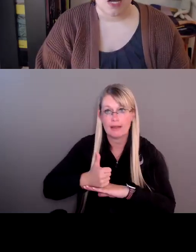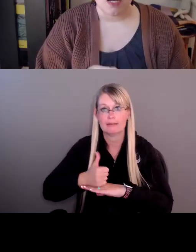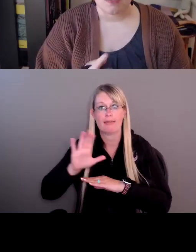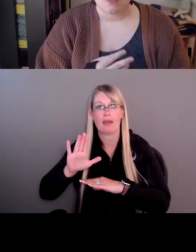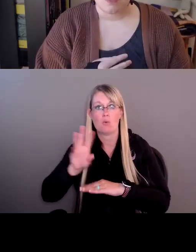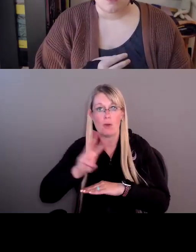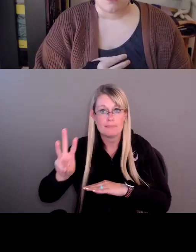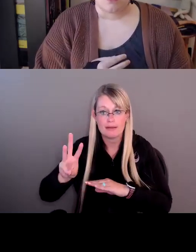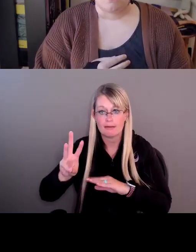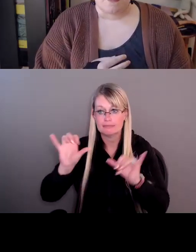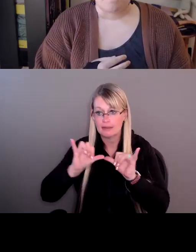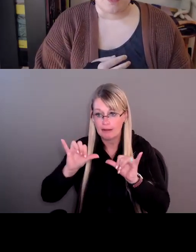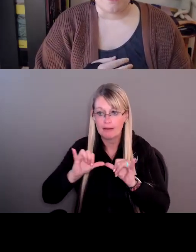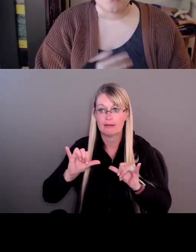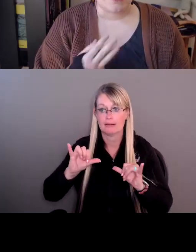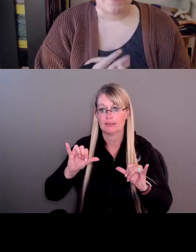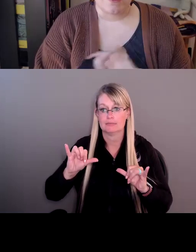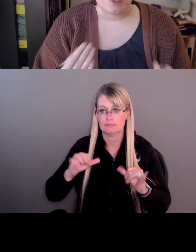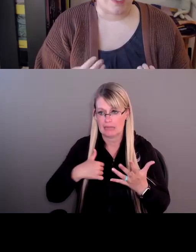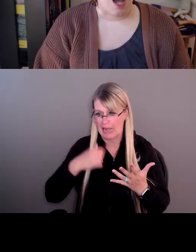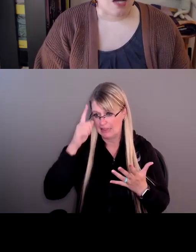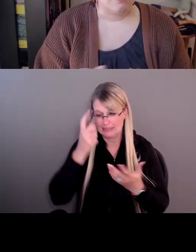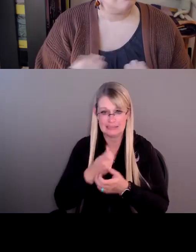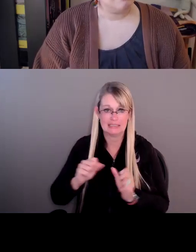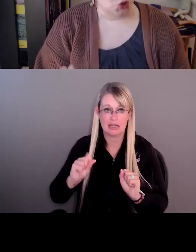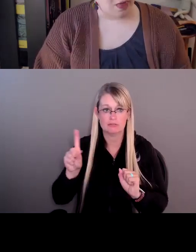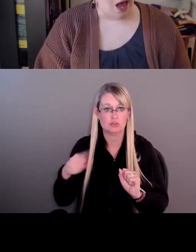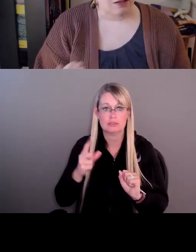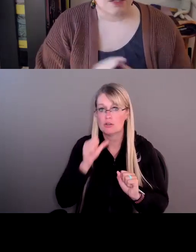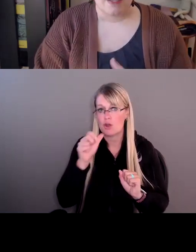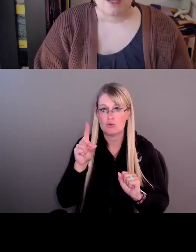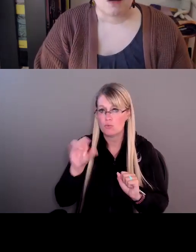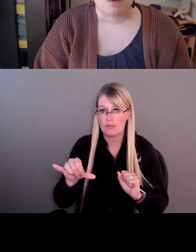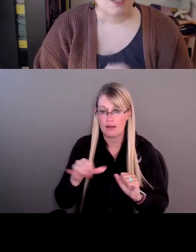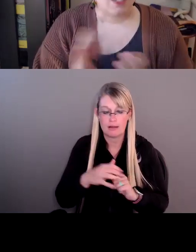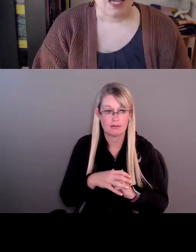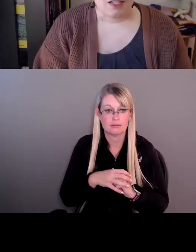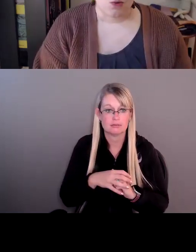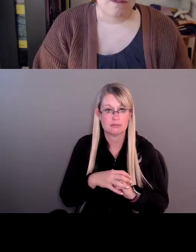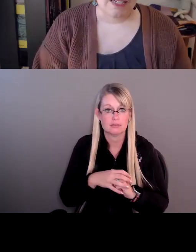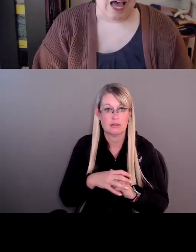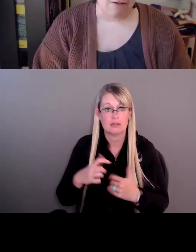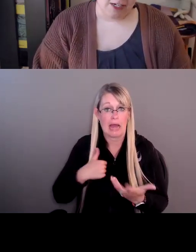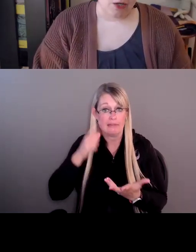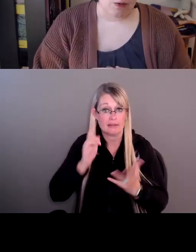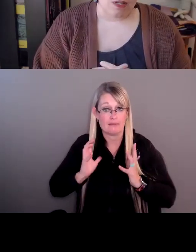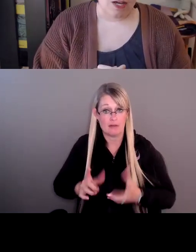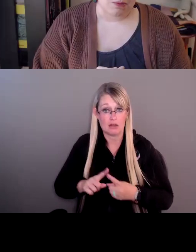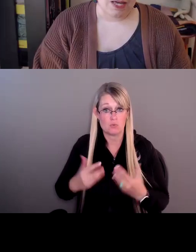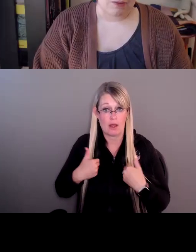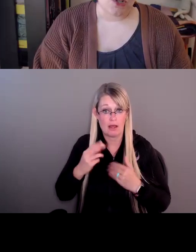size. I think it safest to not do that. Again, it's totally fine to have videos and animations